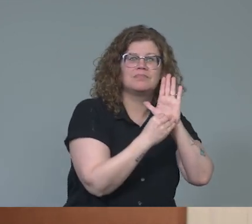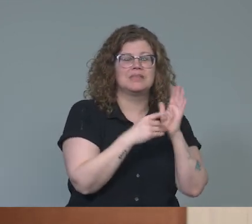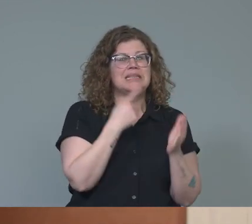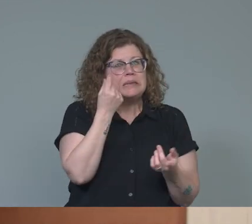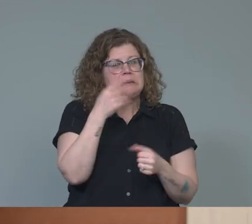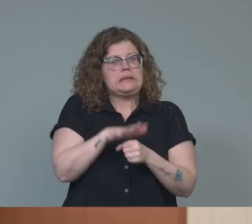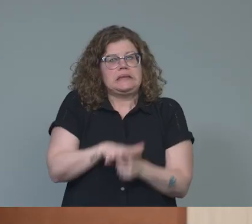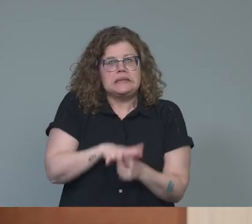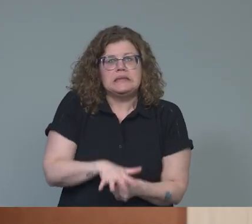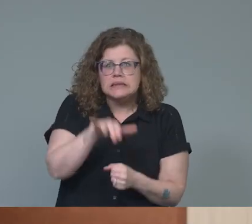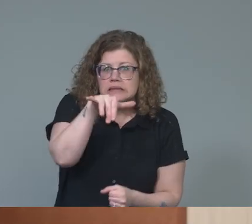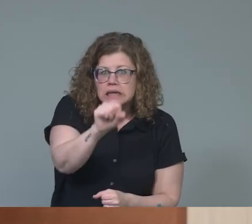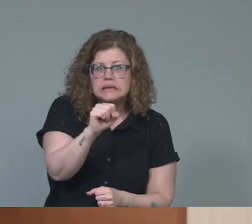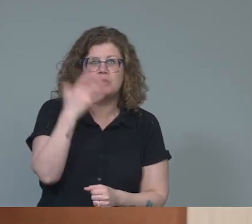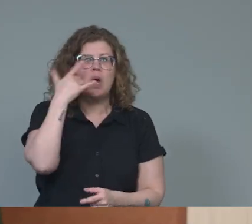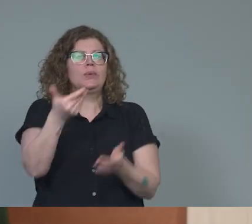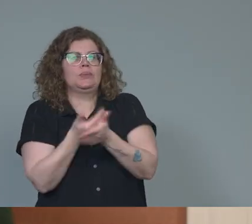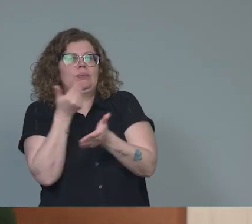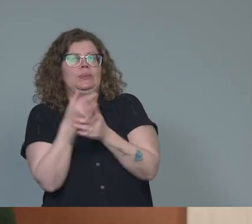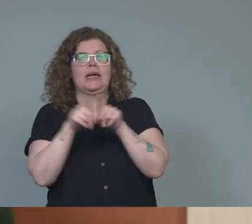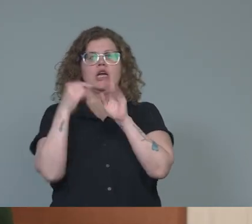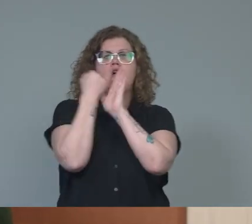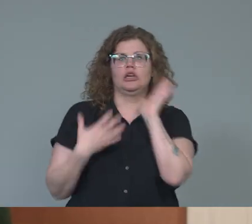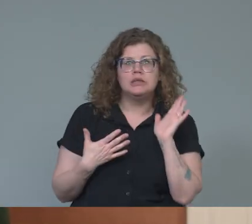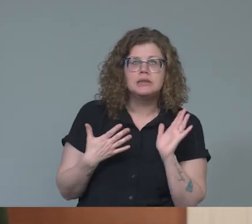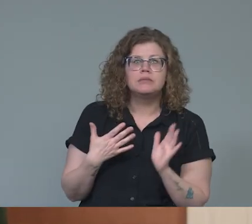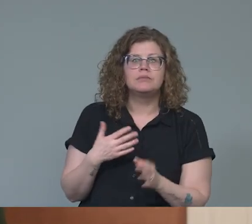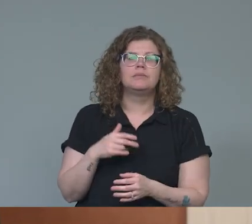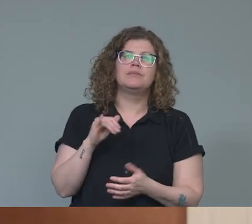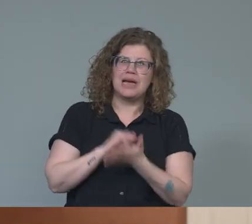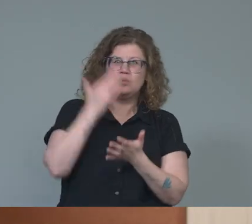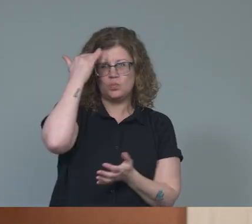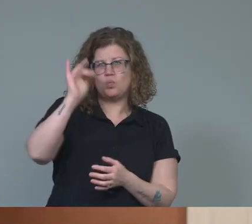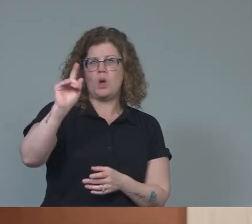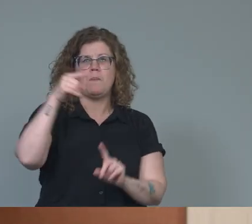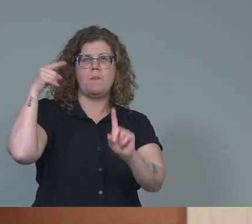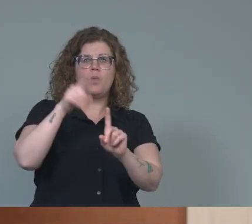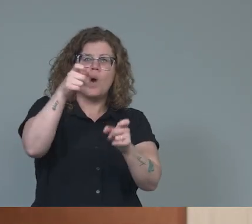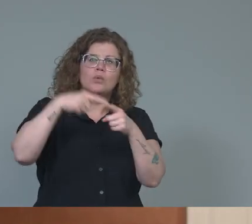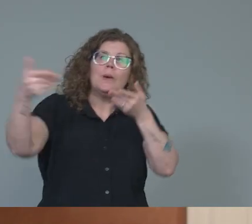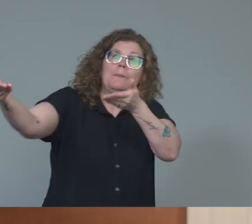who will do the drawings for you so that you can complete that detailed design process with ease. It's great.